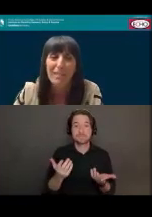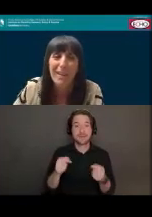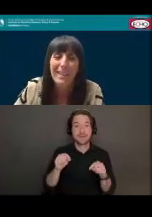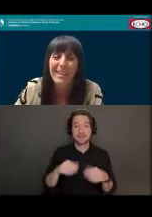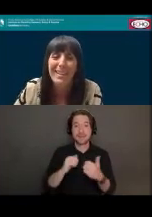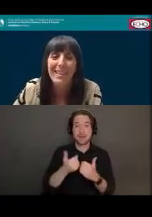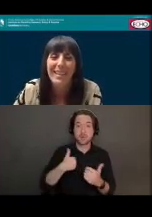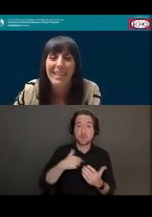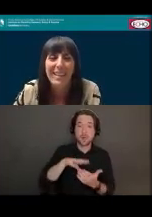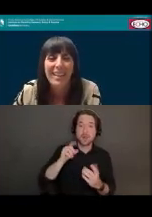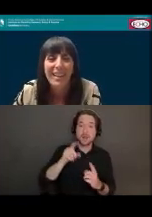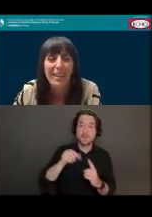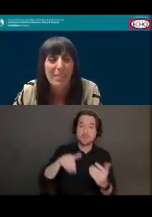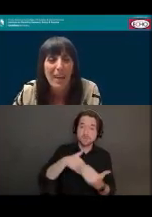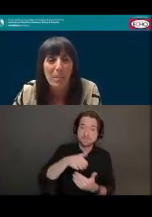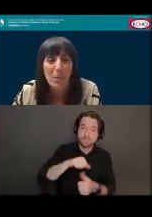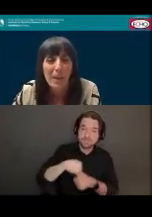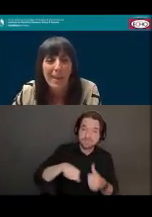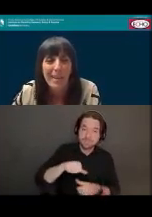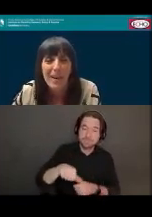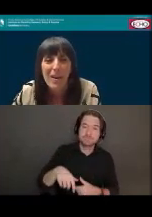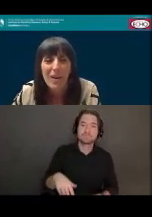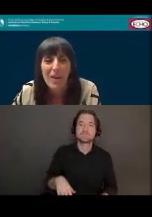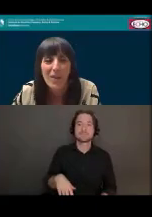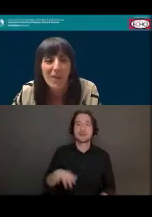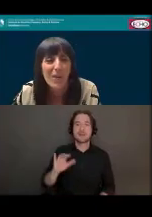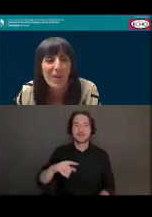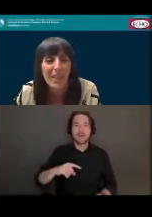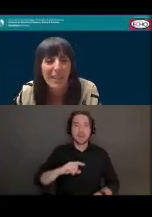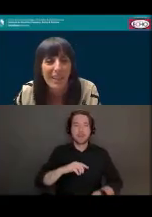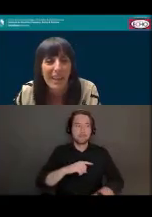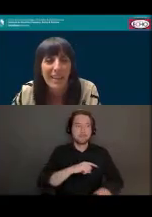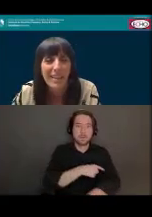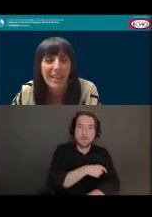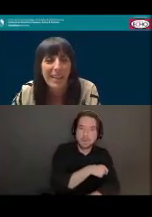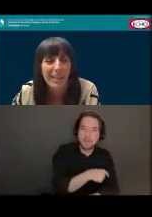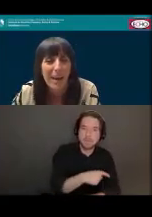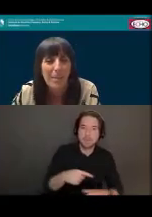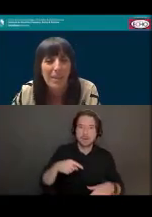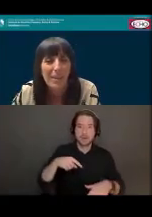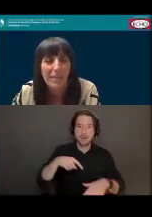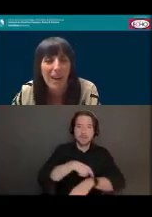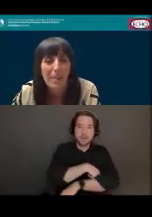right? Like that boring in the hole, or Kate's example of up,